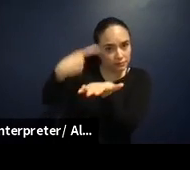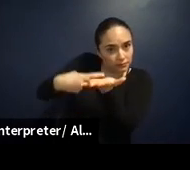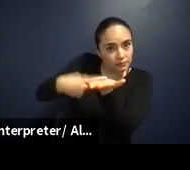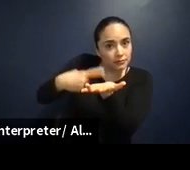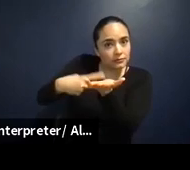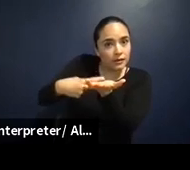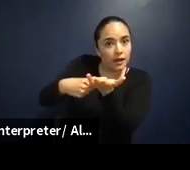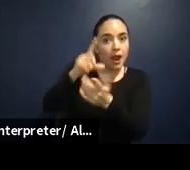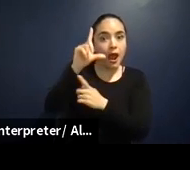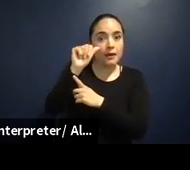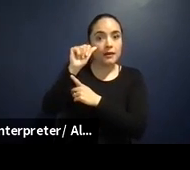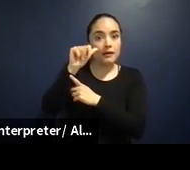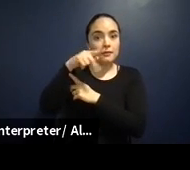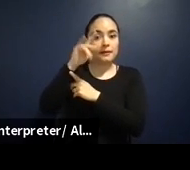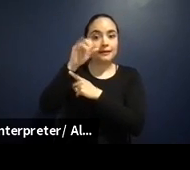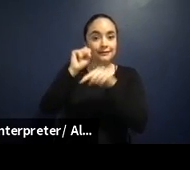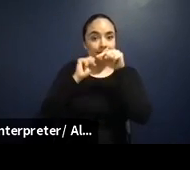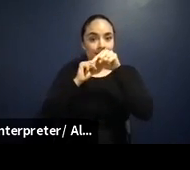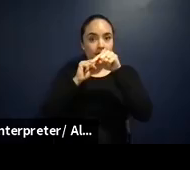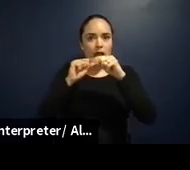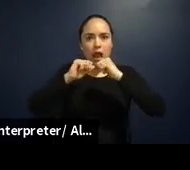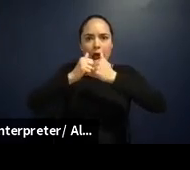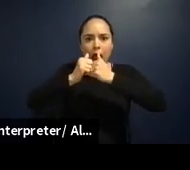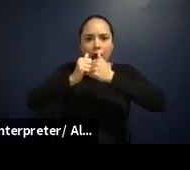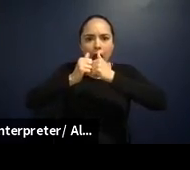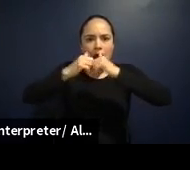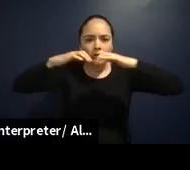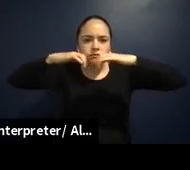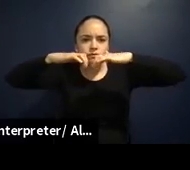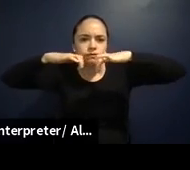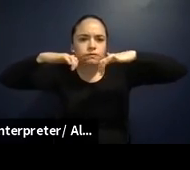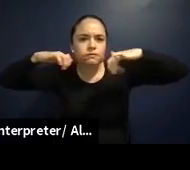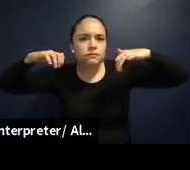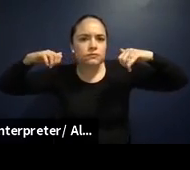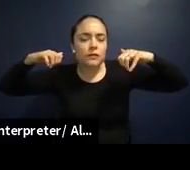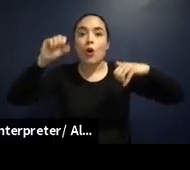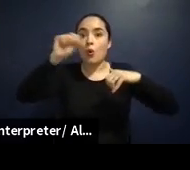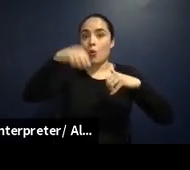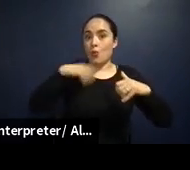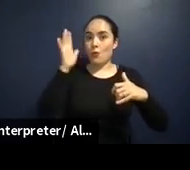Minecraft, so that would be really helpful, I think, for me to see. [Sarah]: We'll do a Minecraft detour. So I